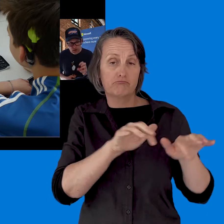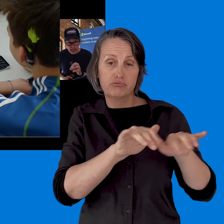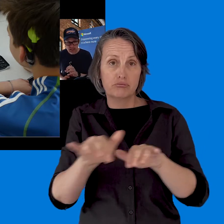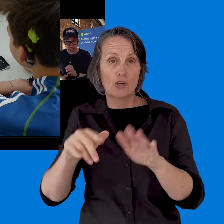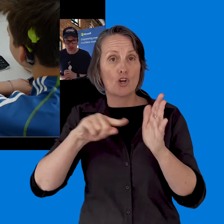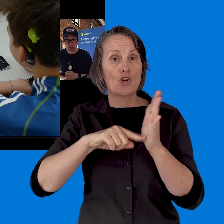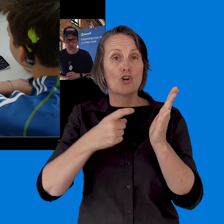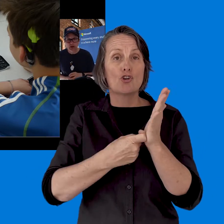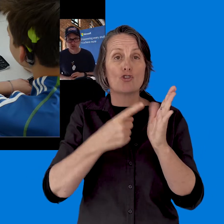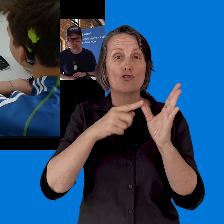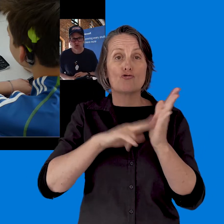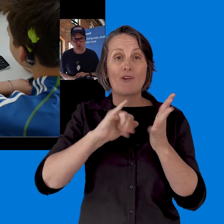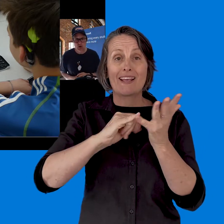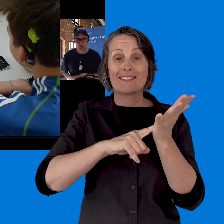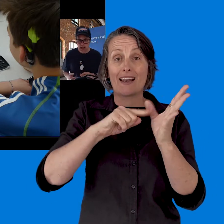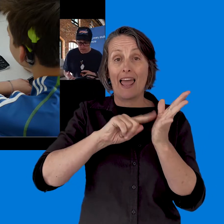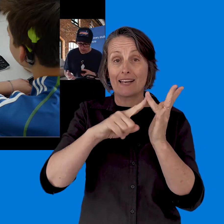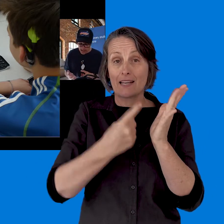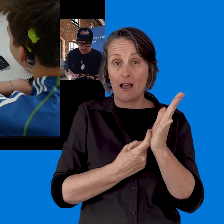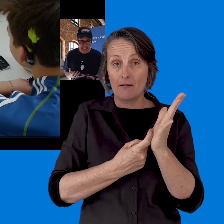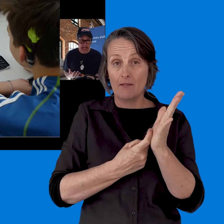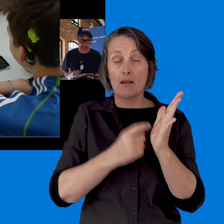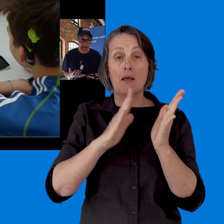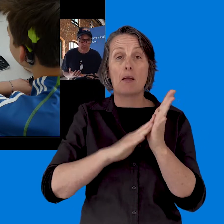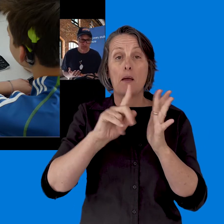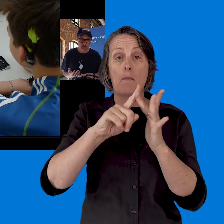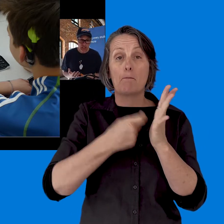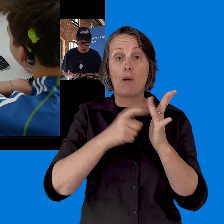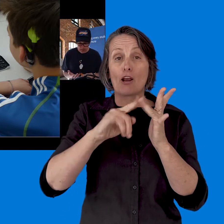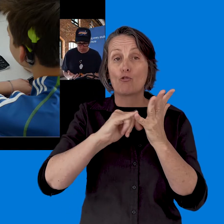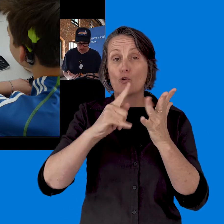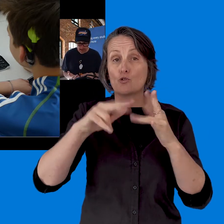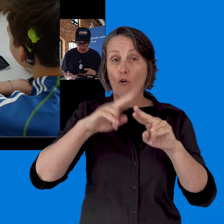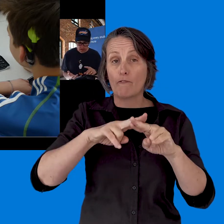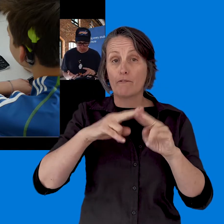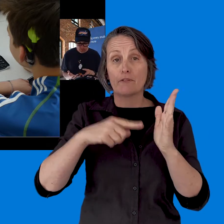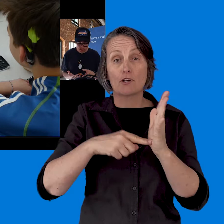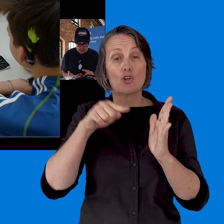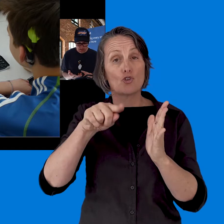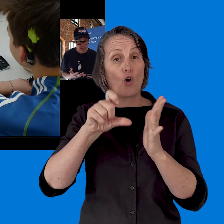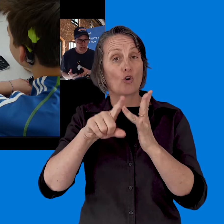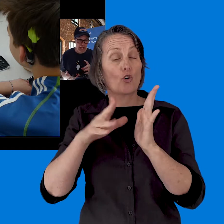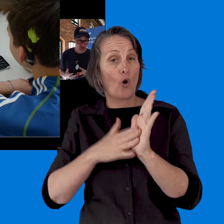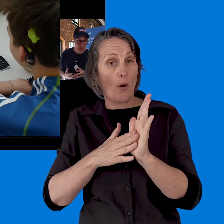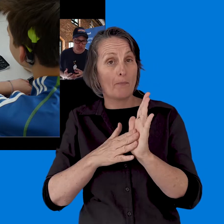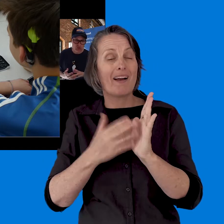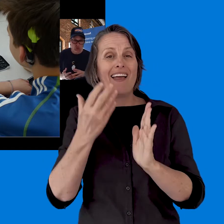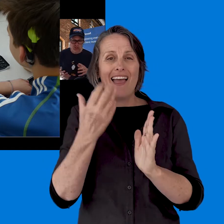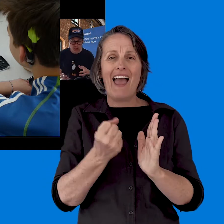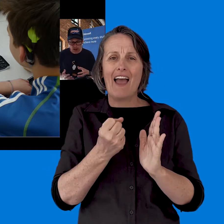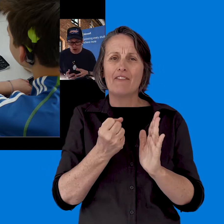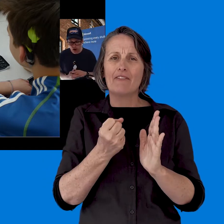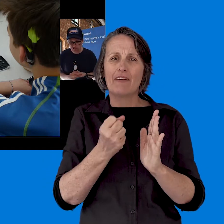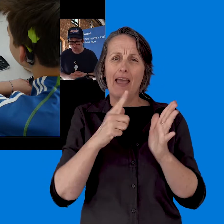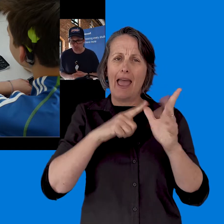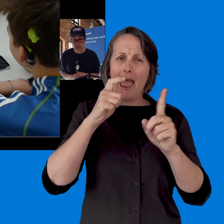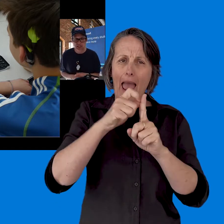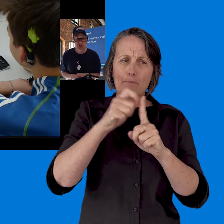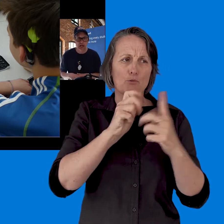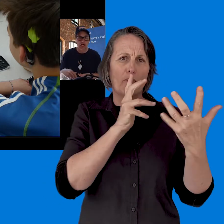translator.microsoft.com. There are dedicated apps for the iPad, for your Android tools and your iPhones, et cetera.